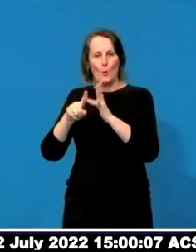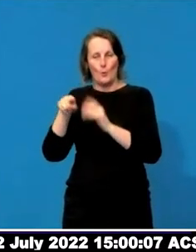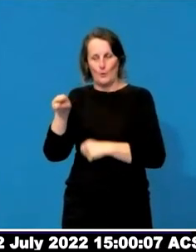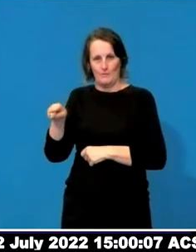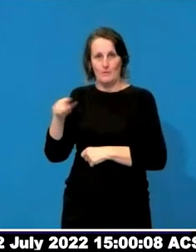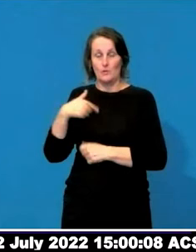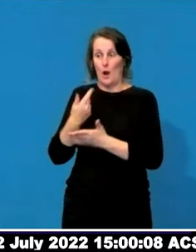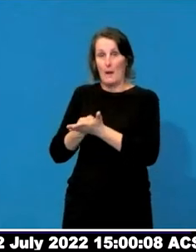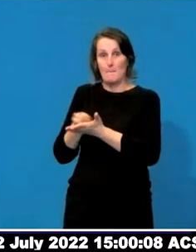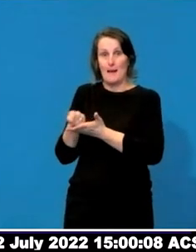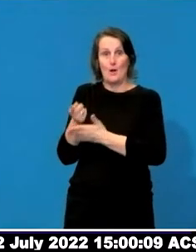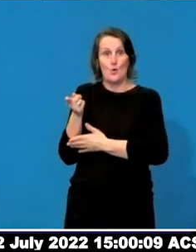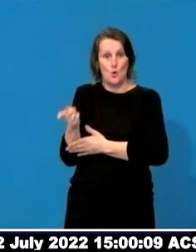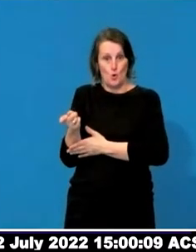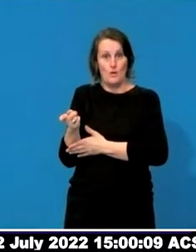every staff member whose vehicle I've used,